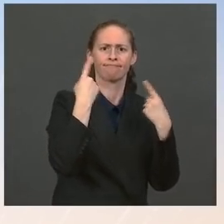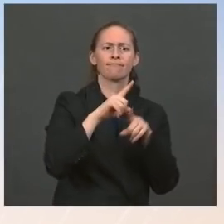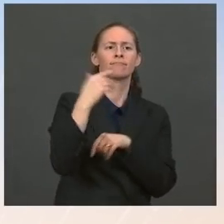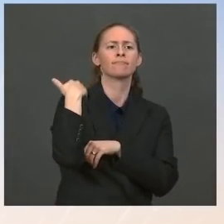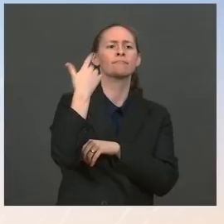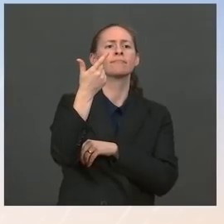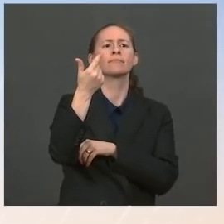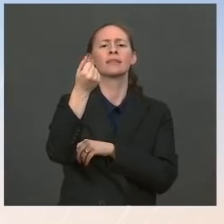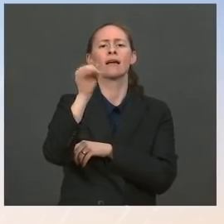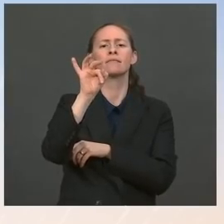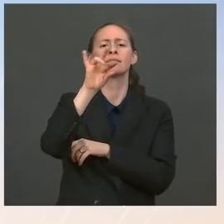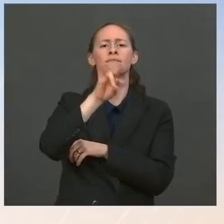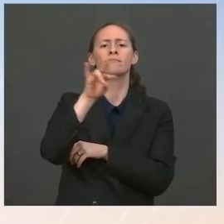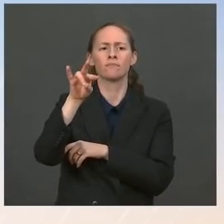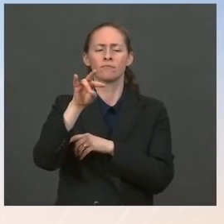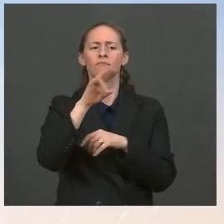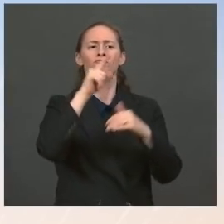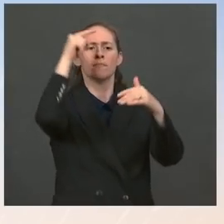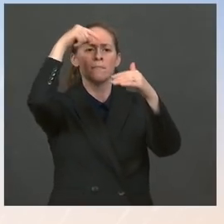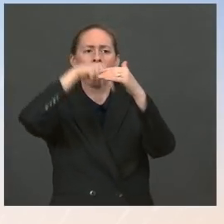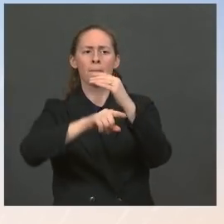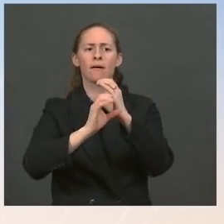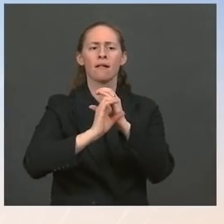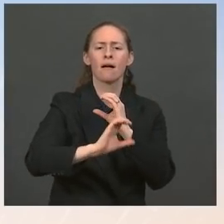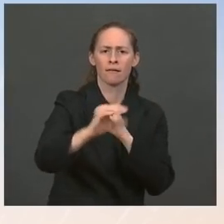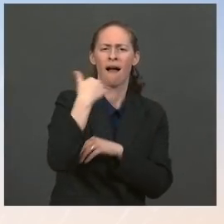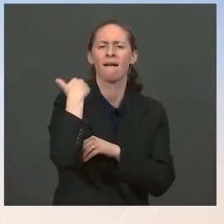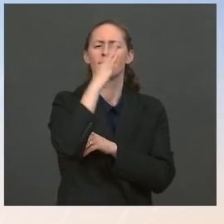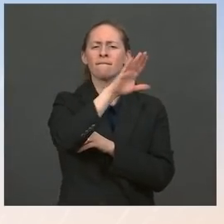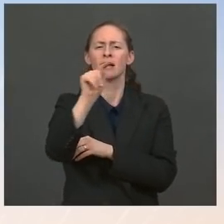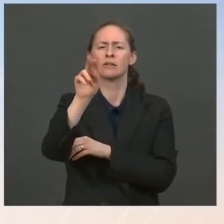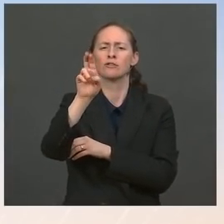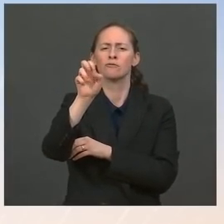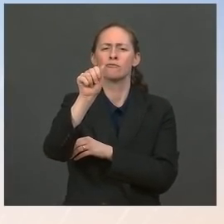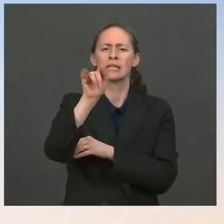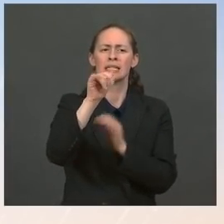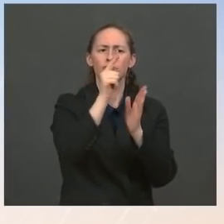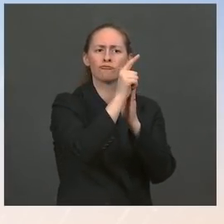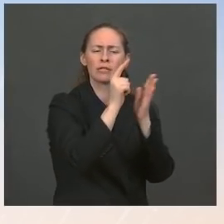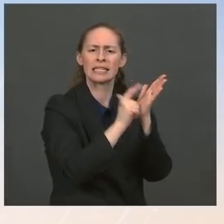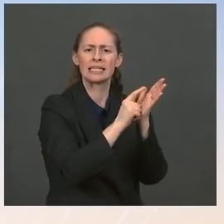We expect that both the U.S. and Canada will engage constructively in those negotiations.